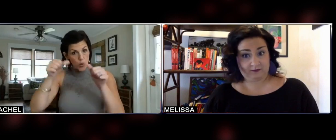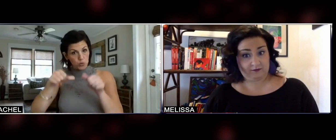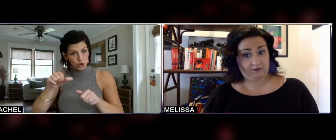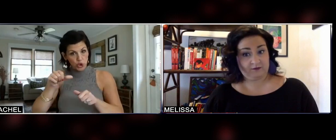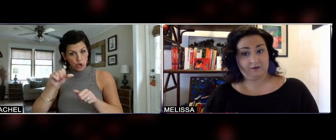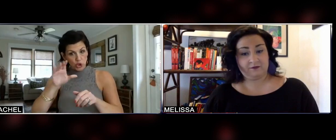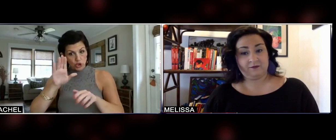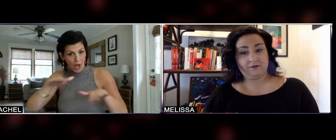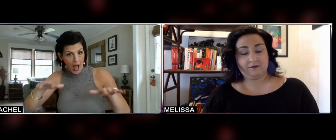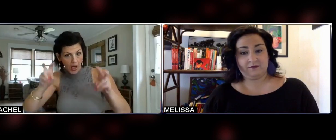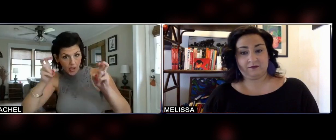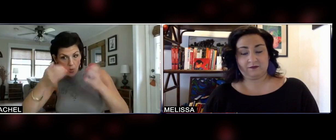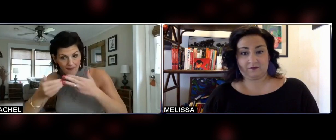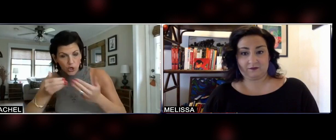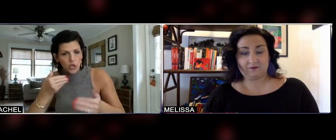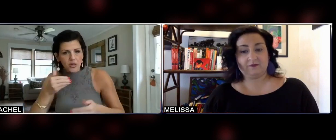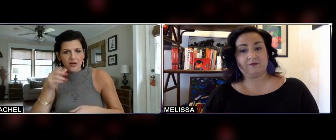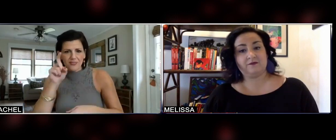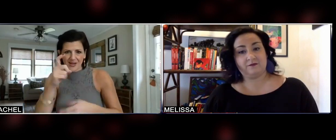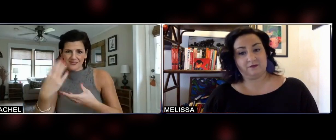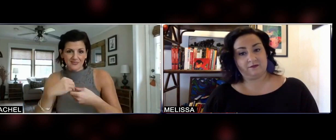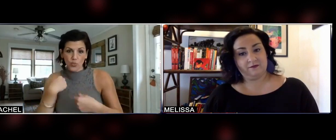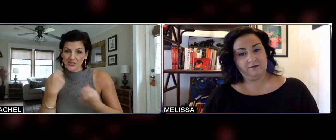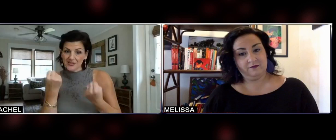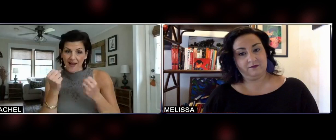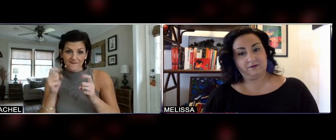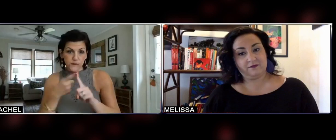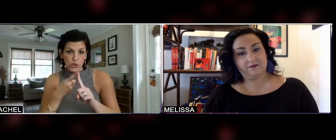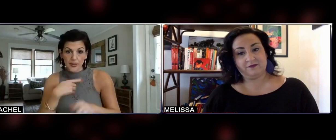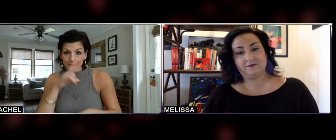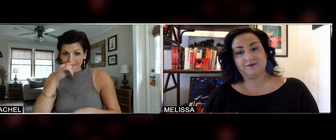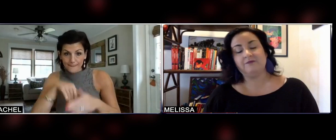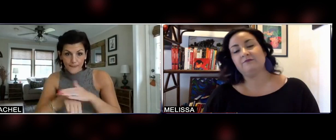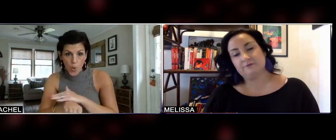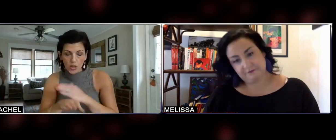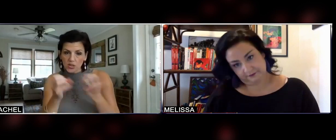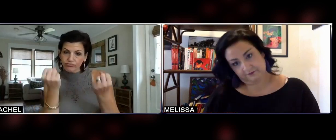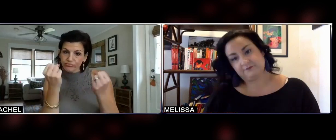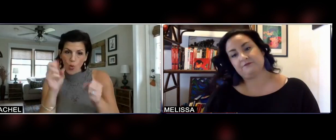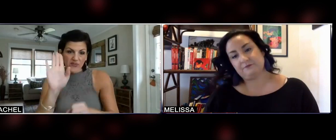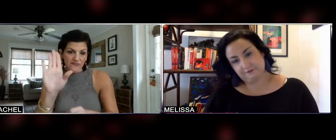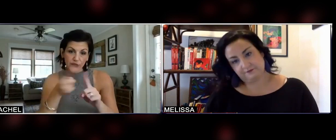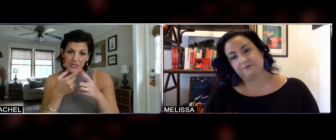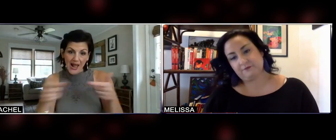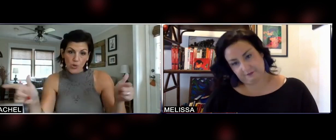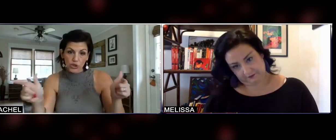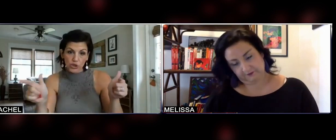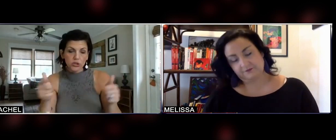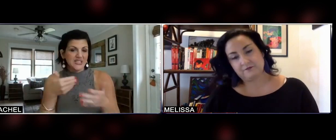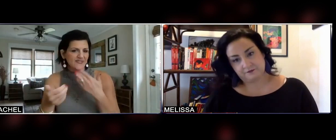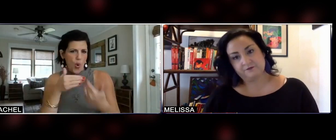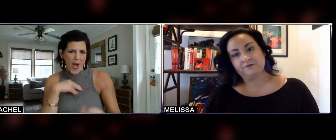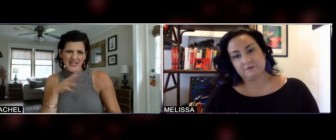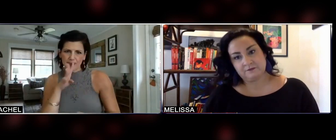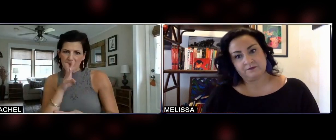"poster child" then they need to include us signing first. Our kids were born into the principle of language-first.